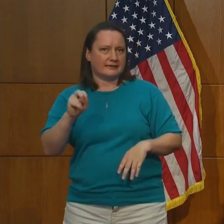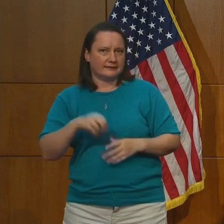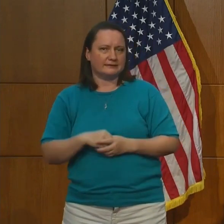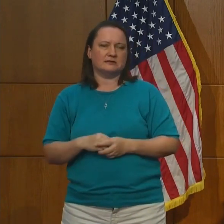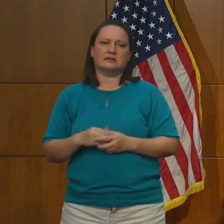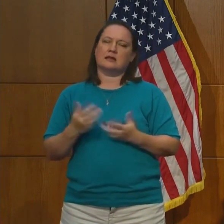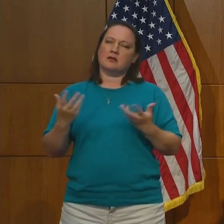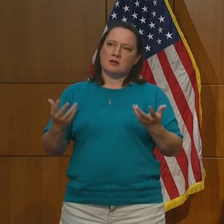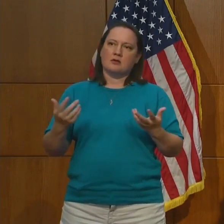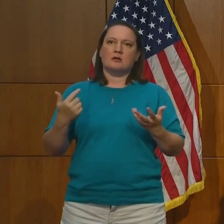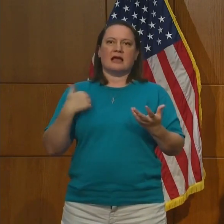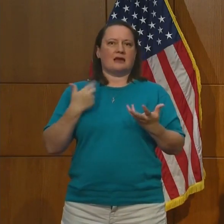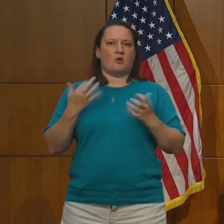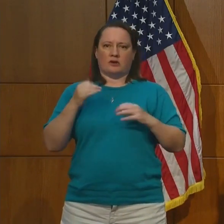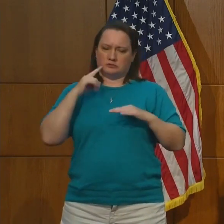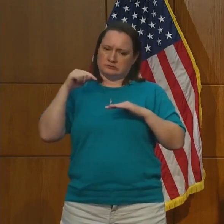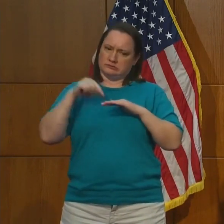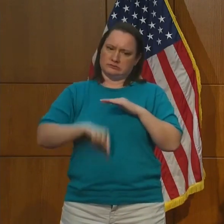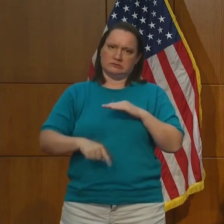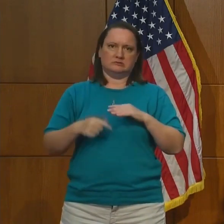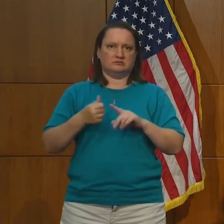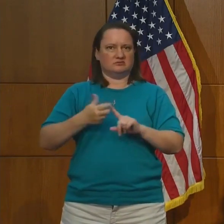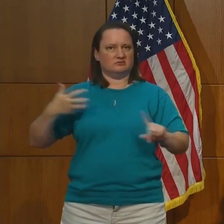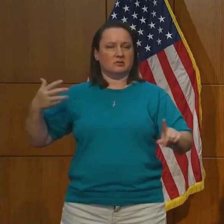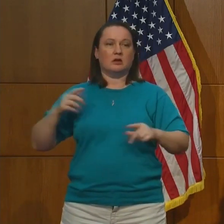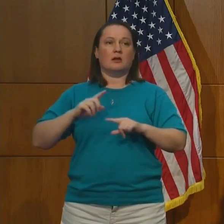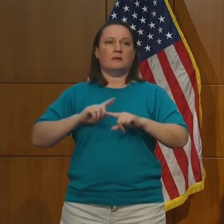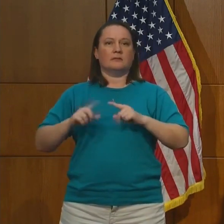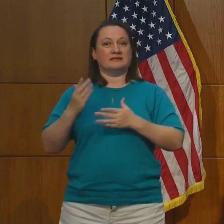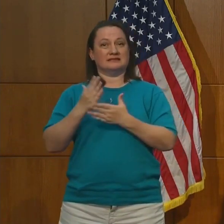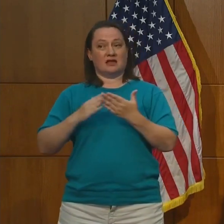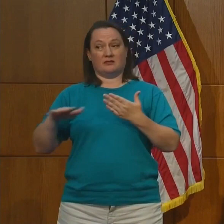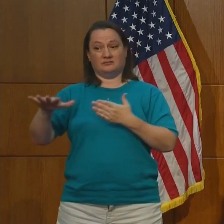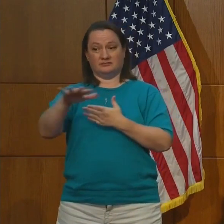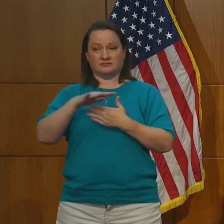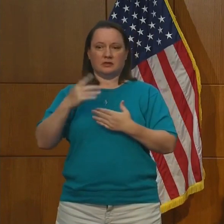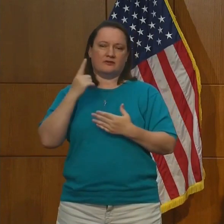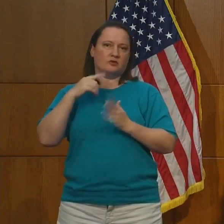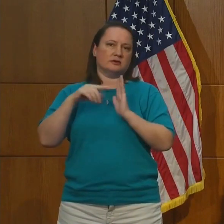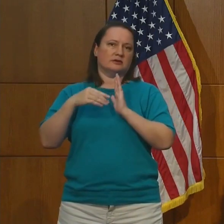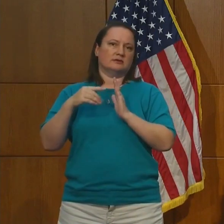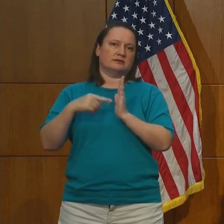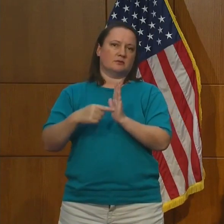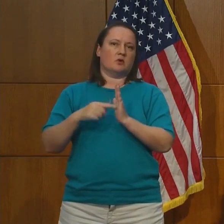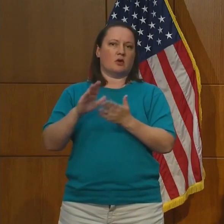TRICK AND- PEOPLE KNOW. THEY ARE. SO ANOTHER IT. BUT YOU